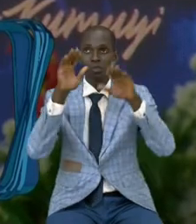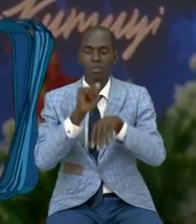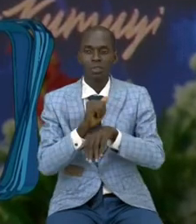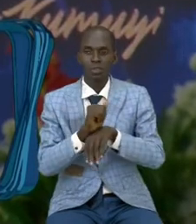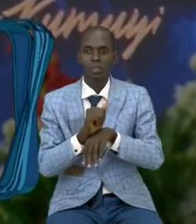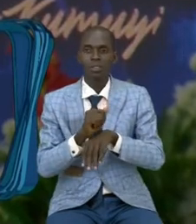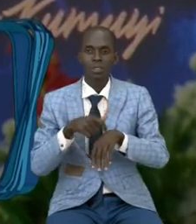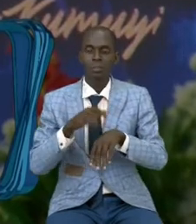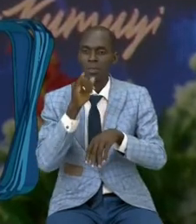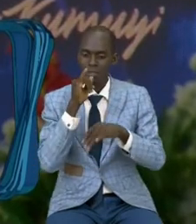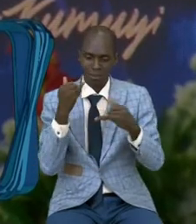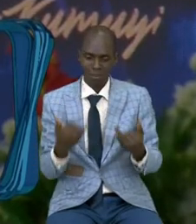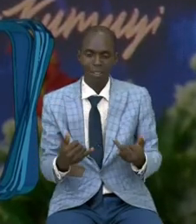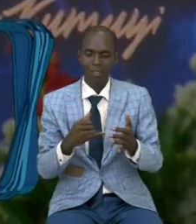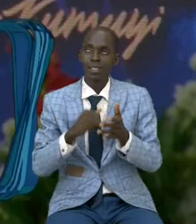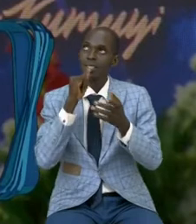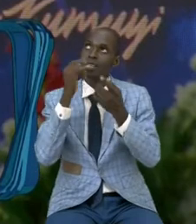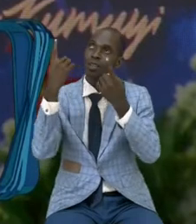it's coming tell the lord